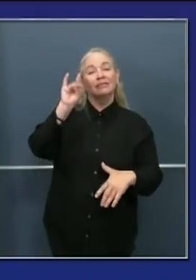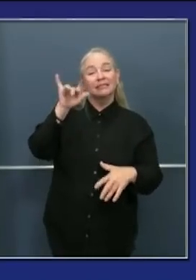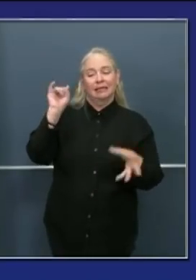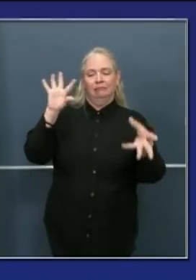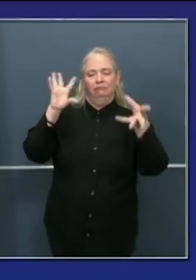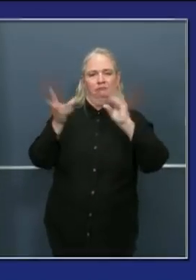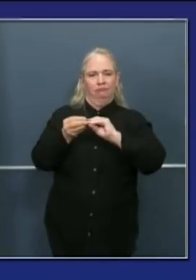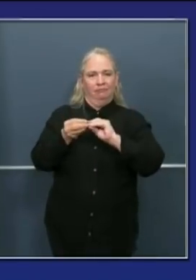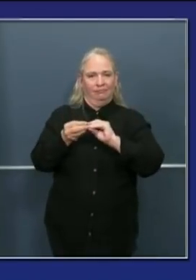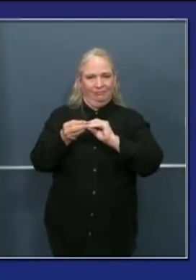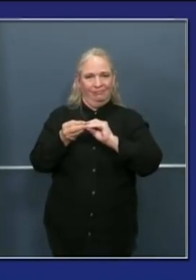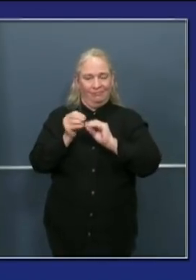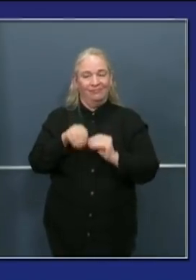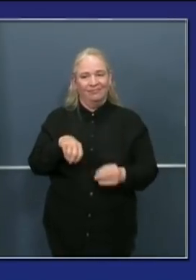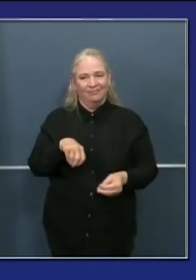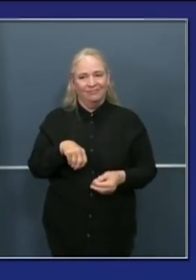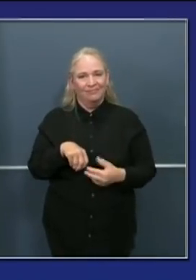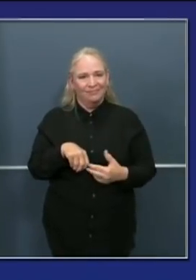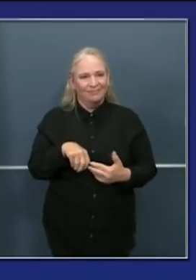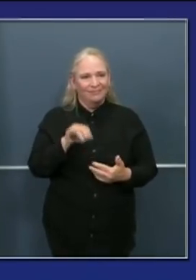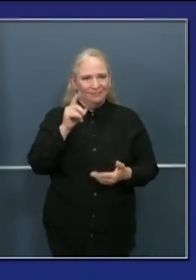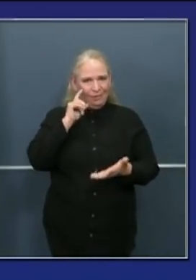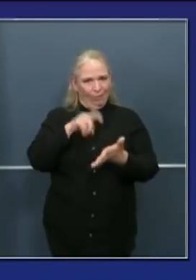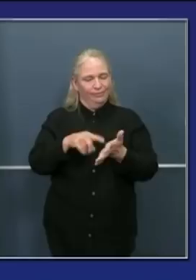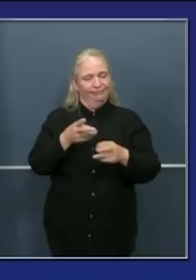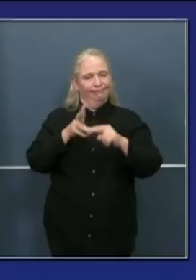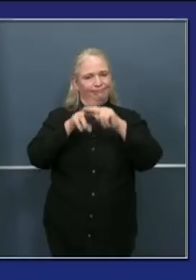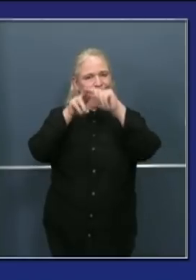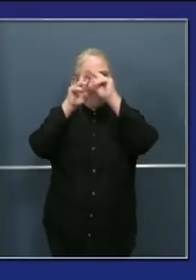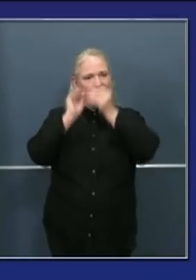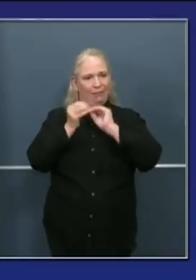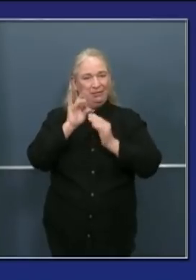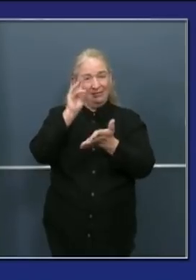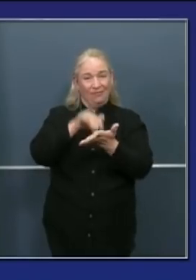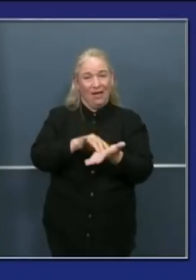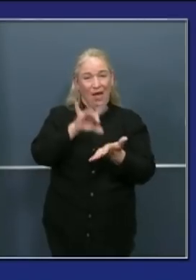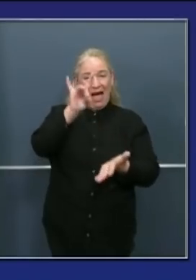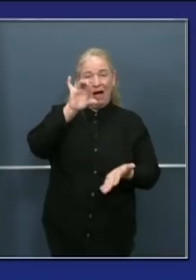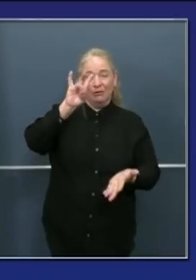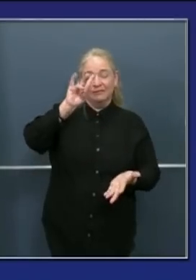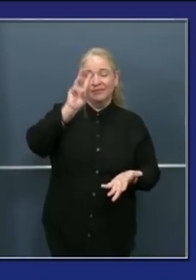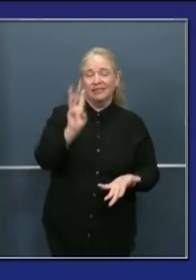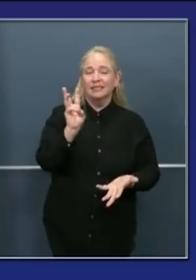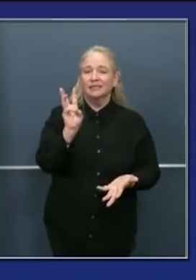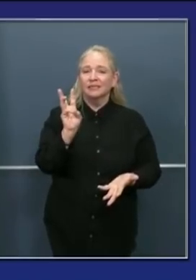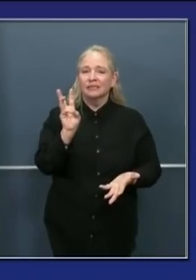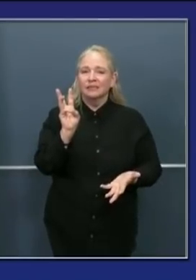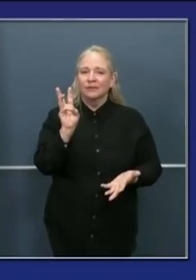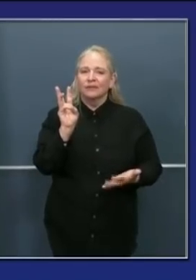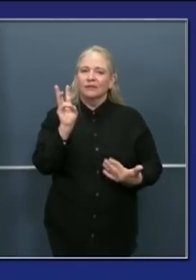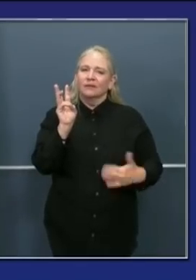PERIOD AND IT'S INCLUDED IN A SLIDE OF SEVEN DAY AVERAGE. THAT SEVEN DAY AVERAGE HAS